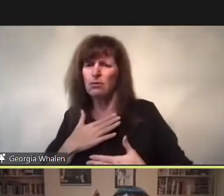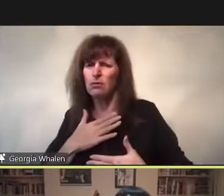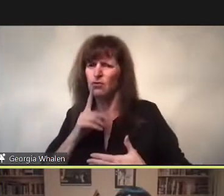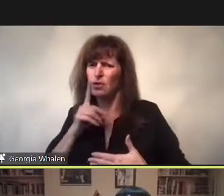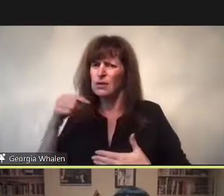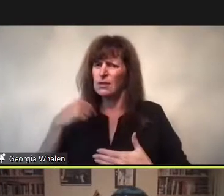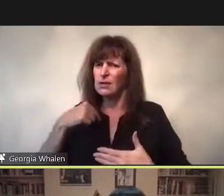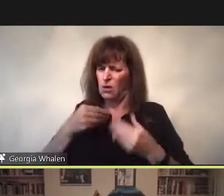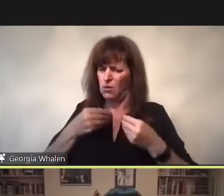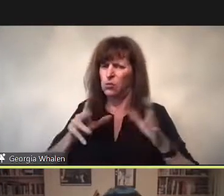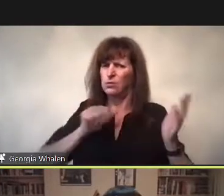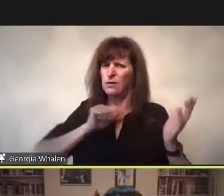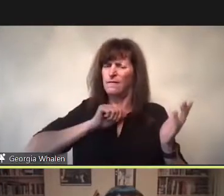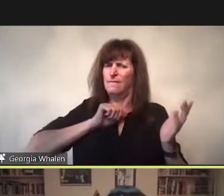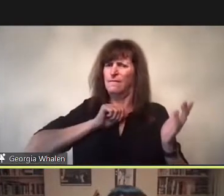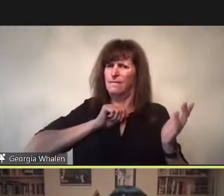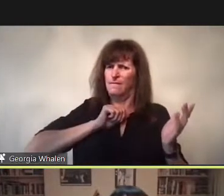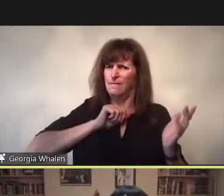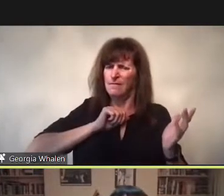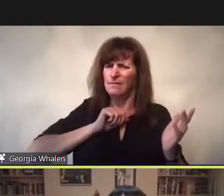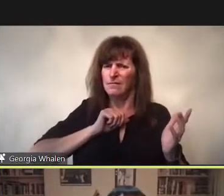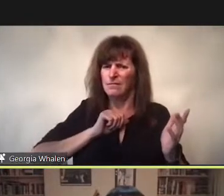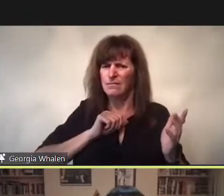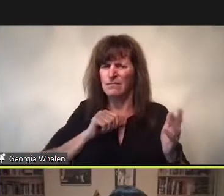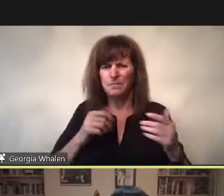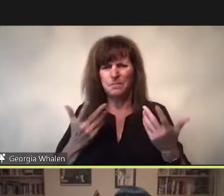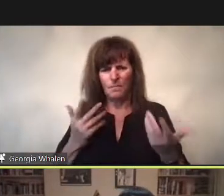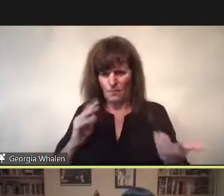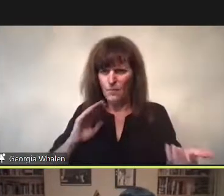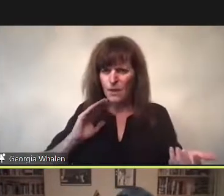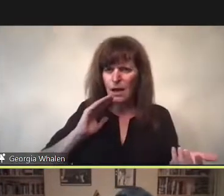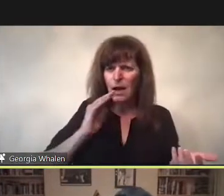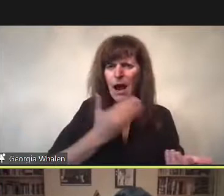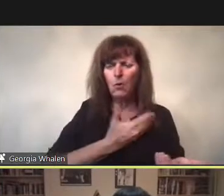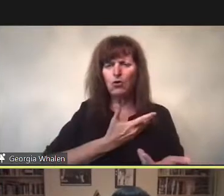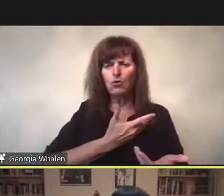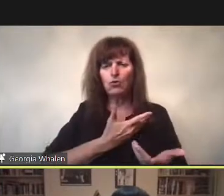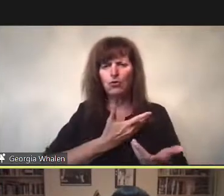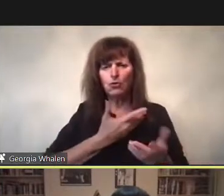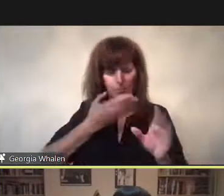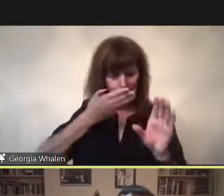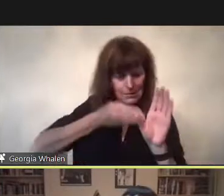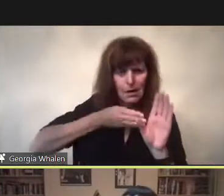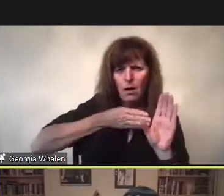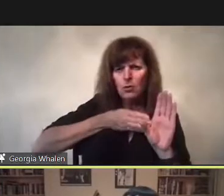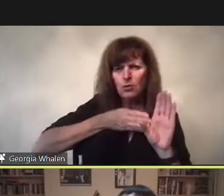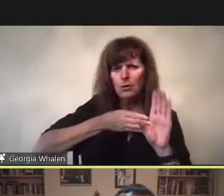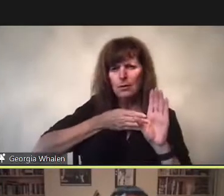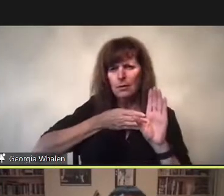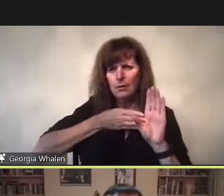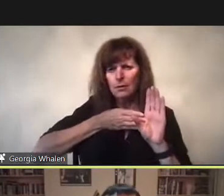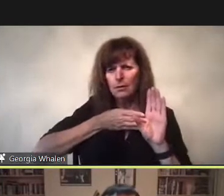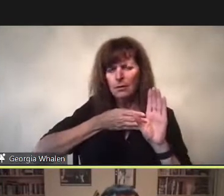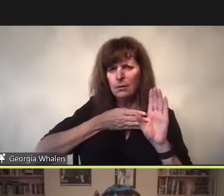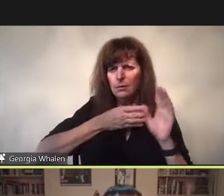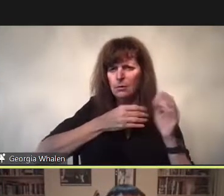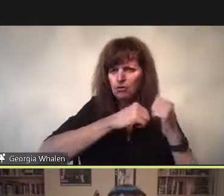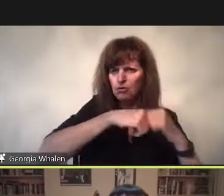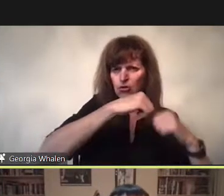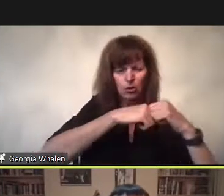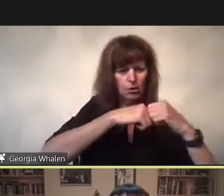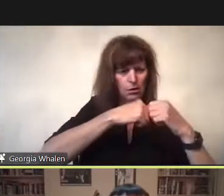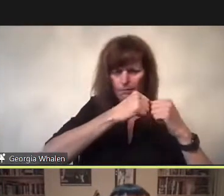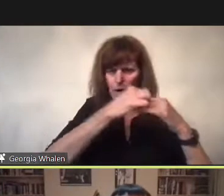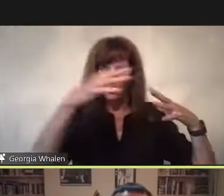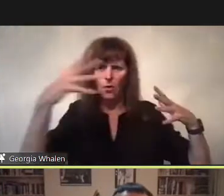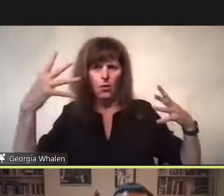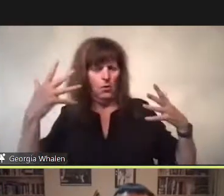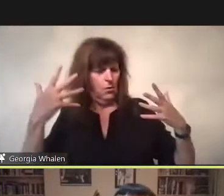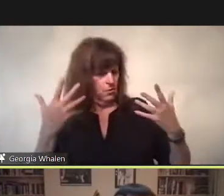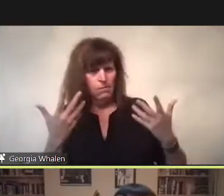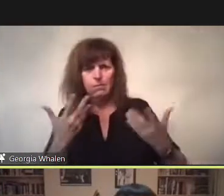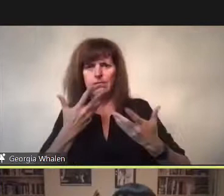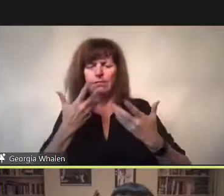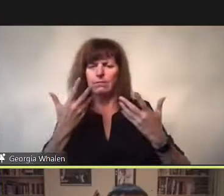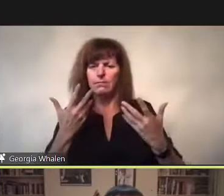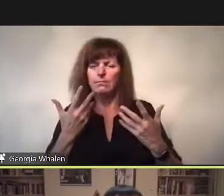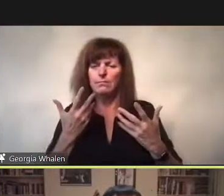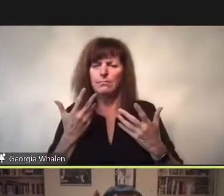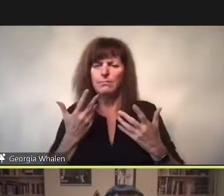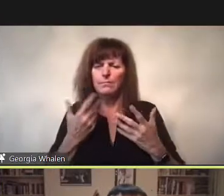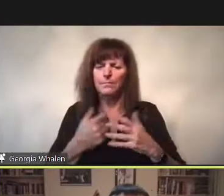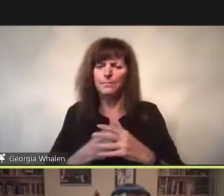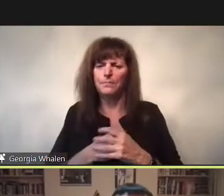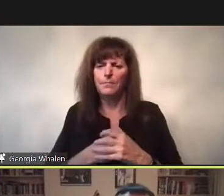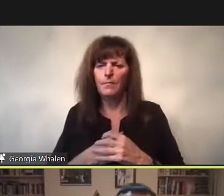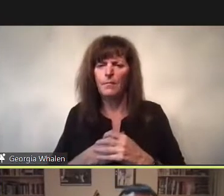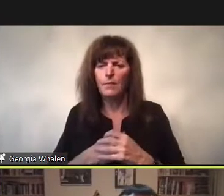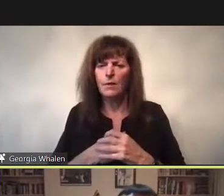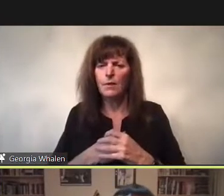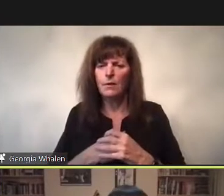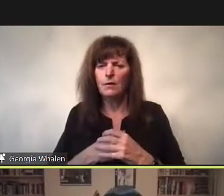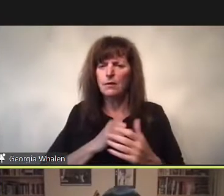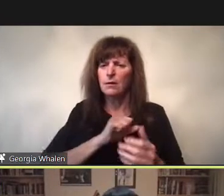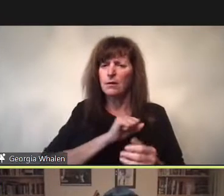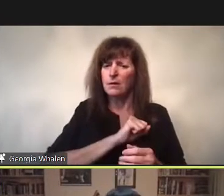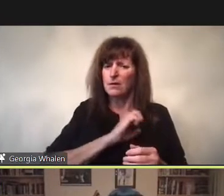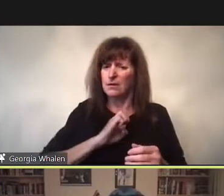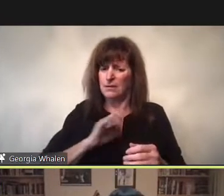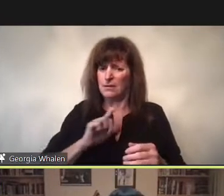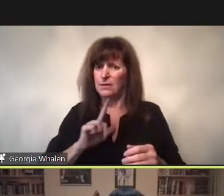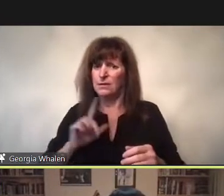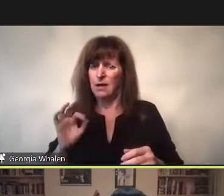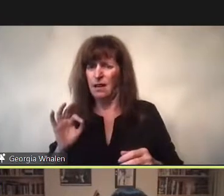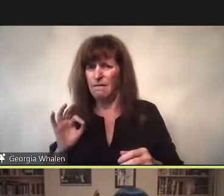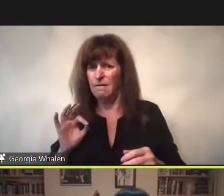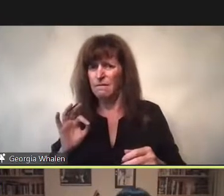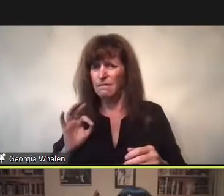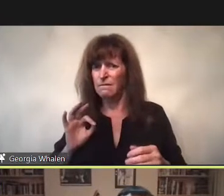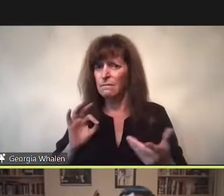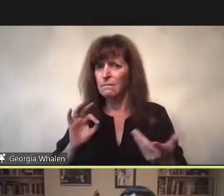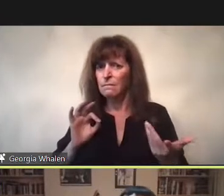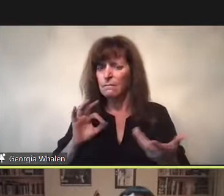That is the solecism of sexual pleasure.